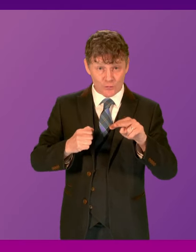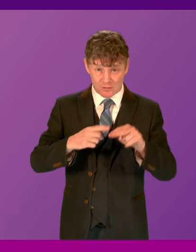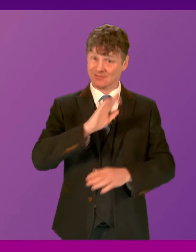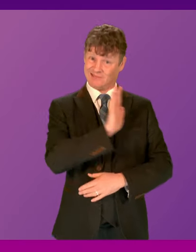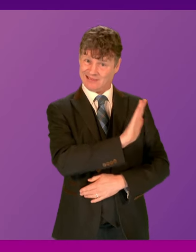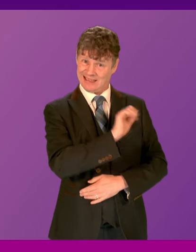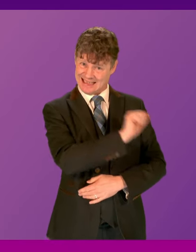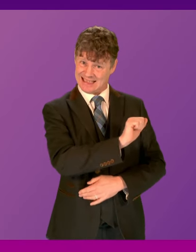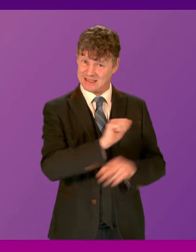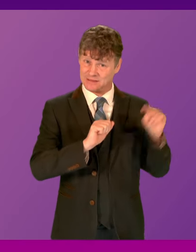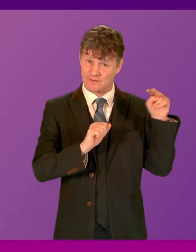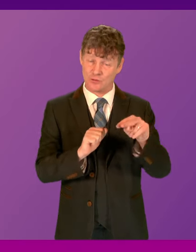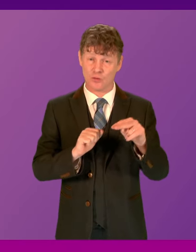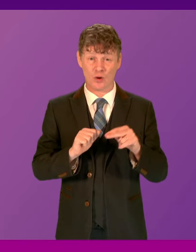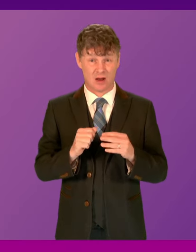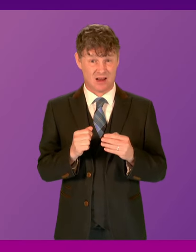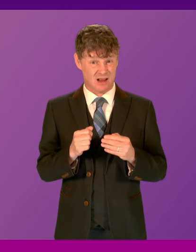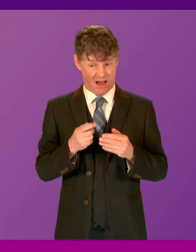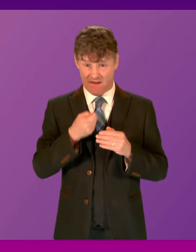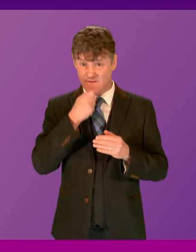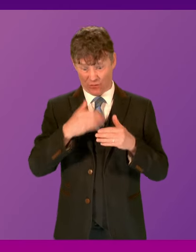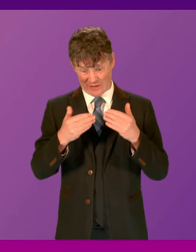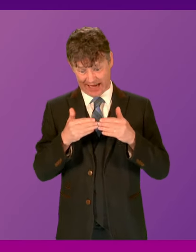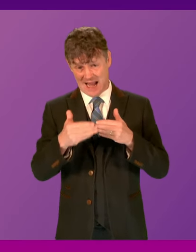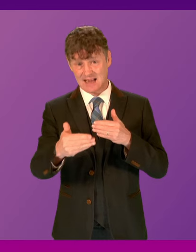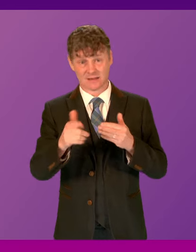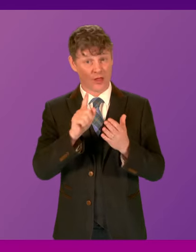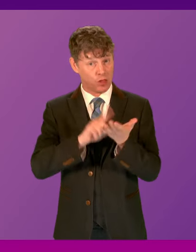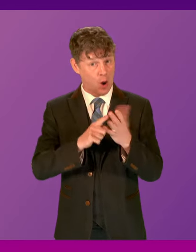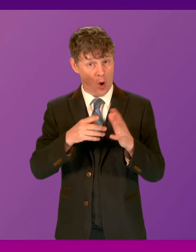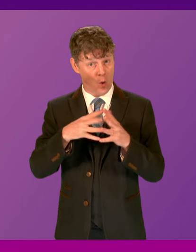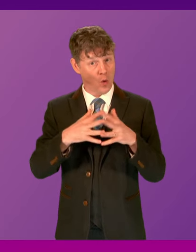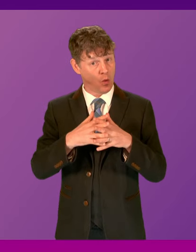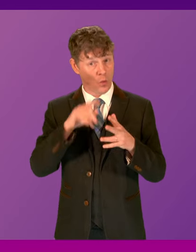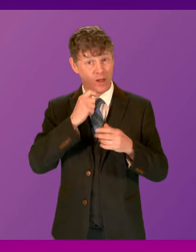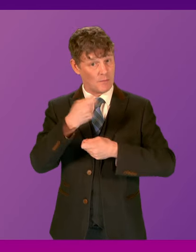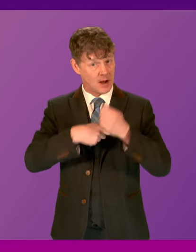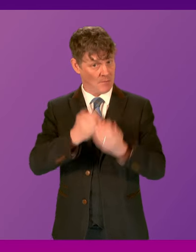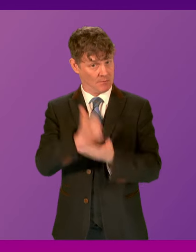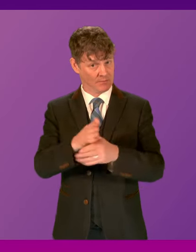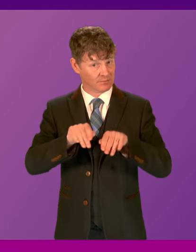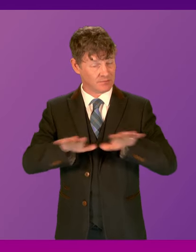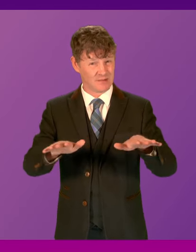Days before the law comes into force, it is unclear how complaints will be dealt with by